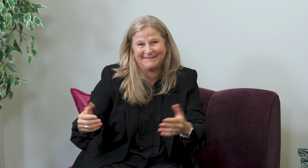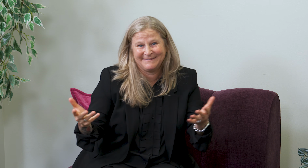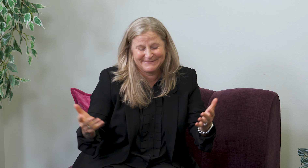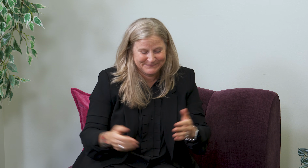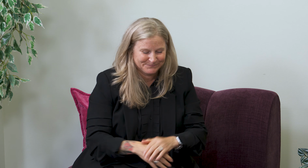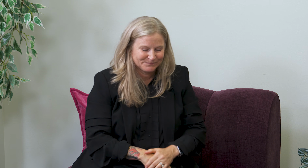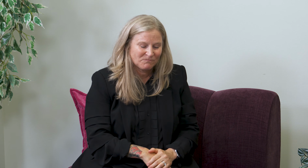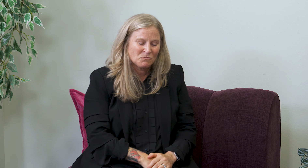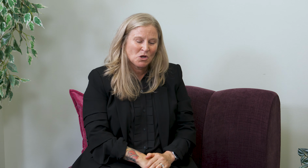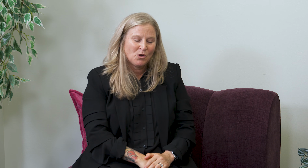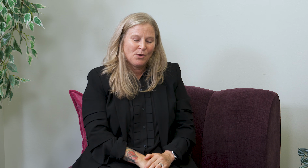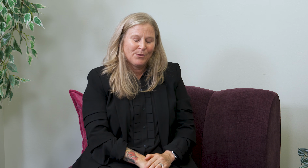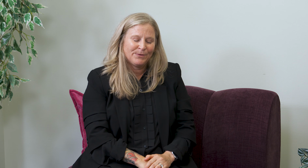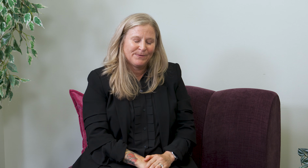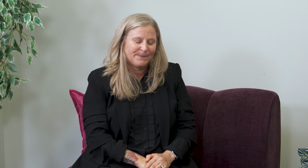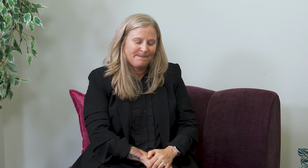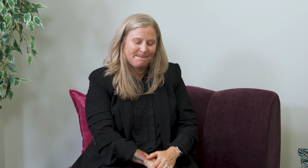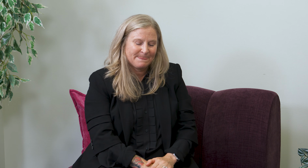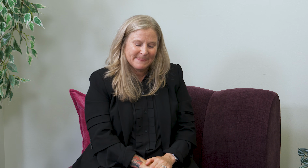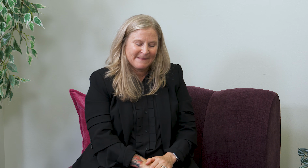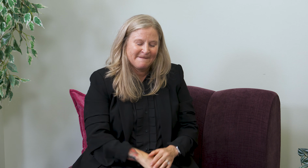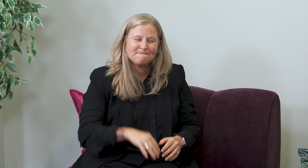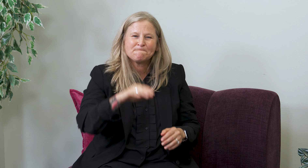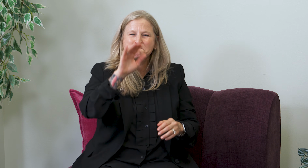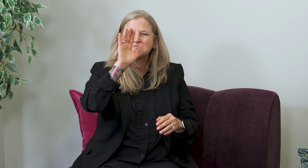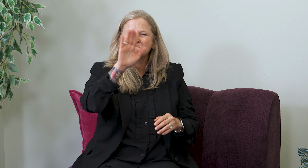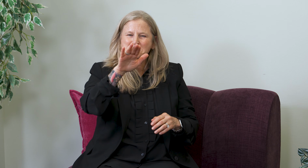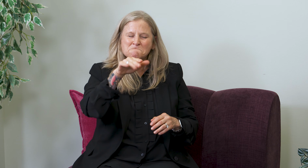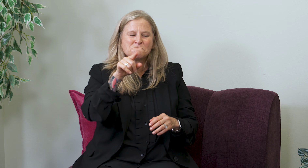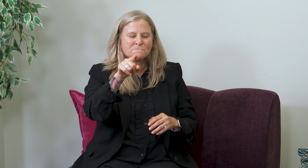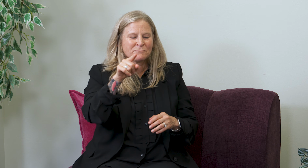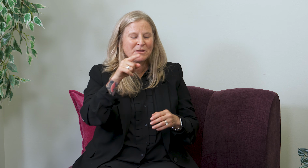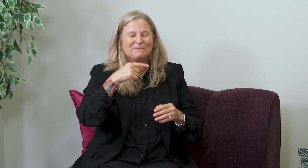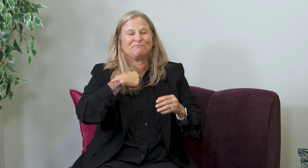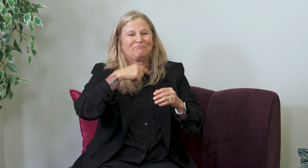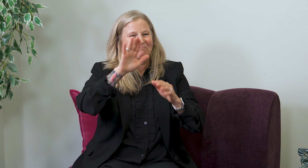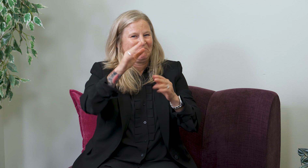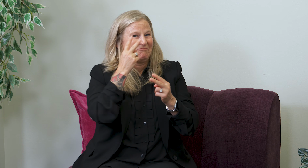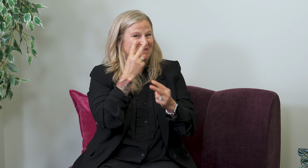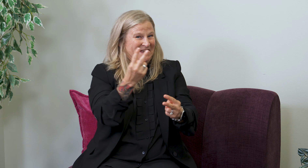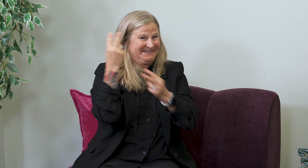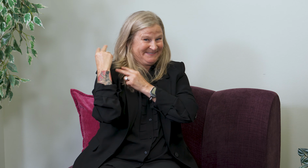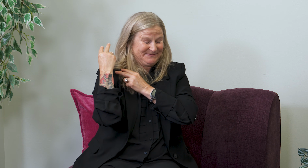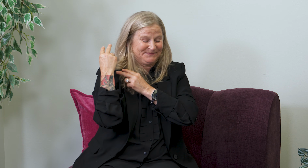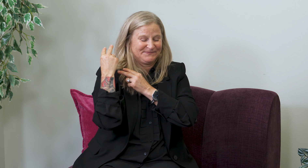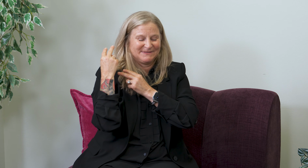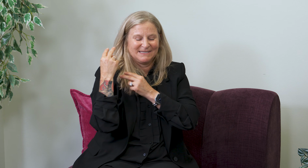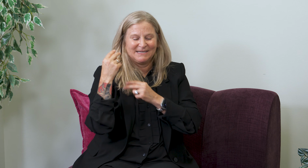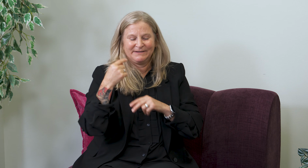without students is not possible. Now looking back, actually,